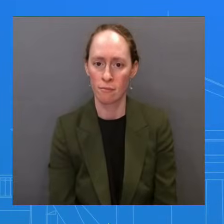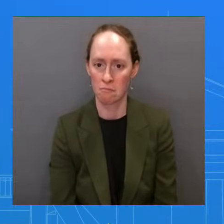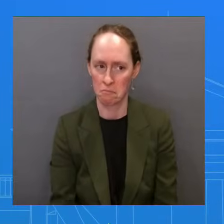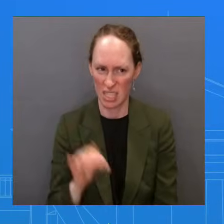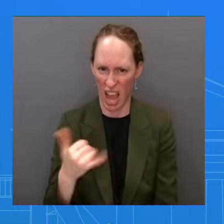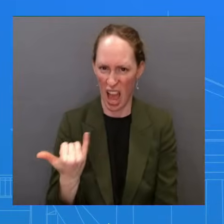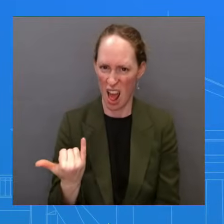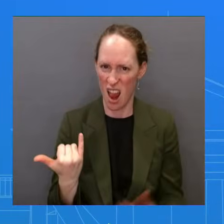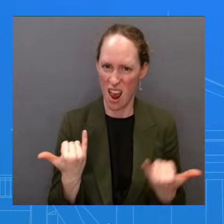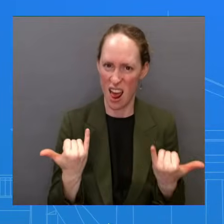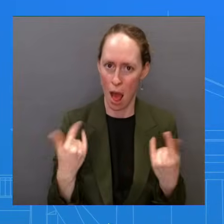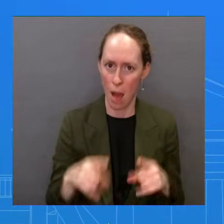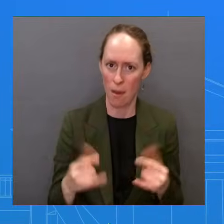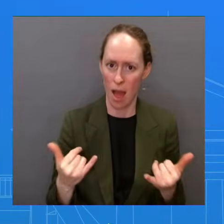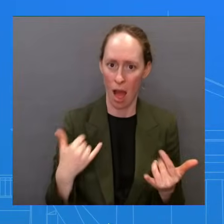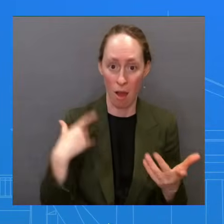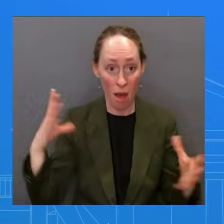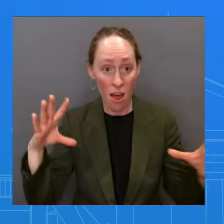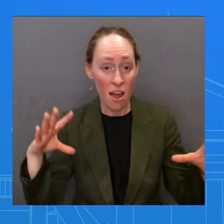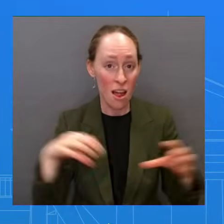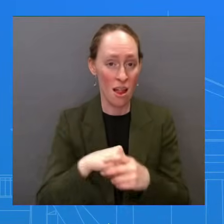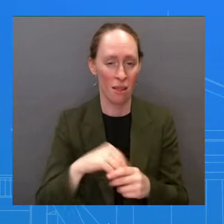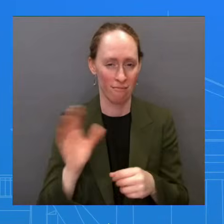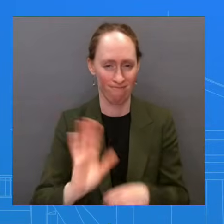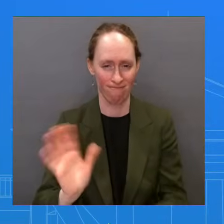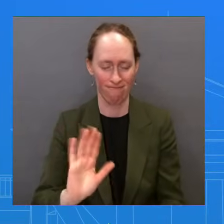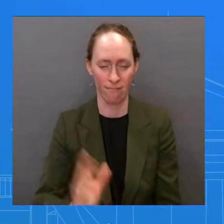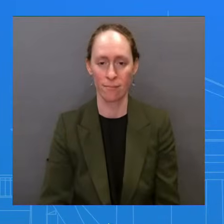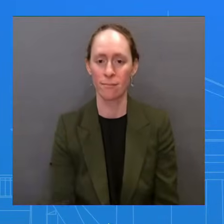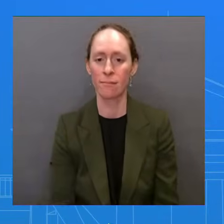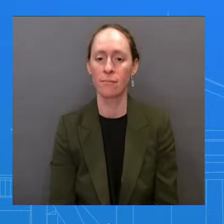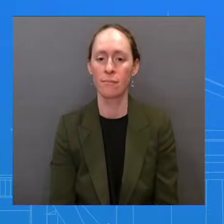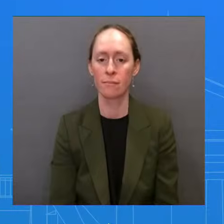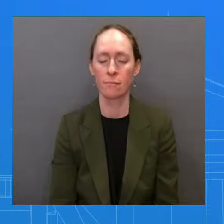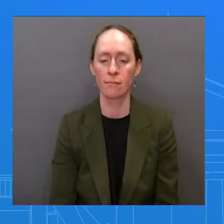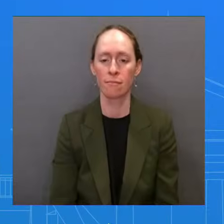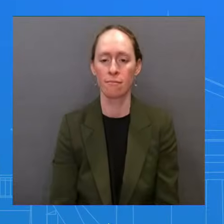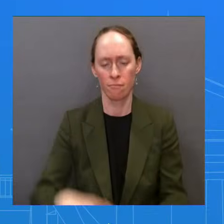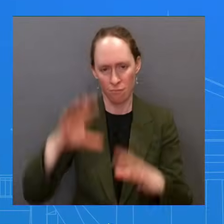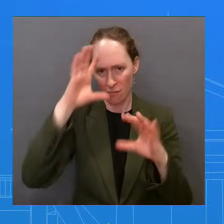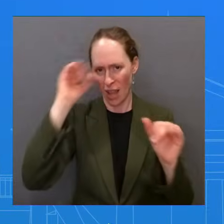He has worked to bolster workers' rights, including through appointing a strong leadership team at the L- --